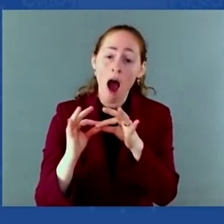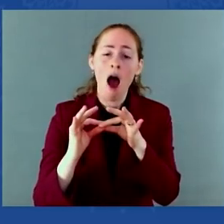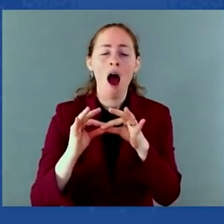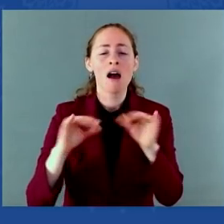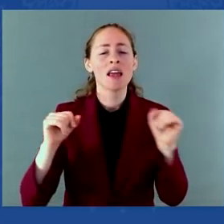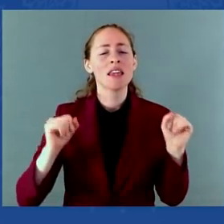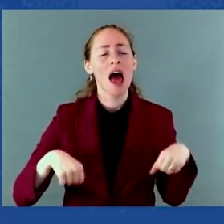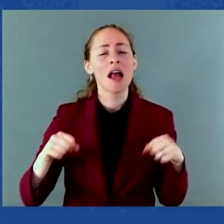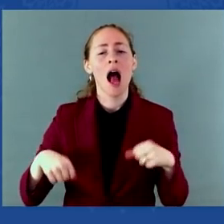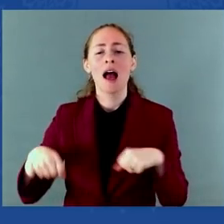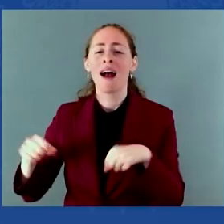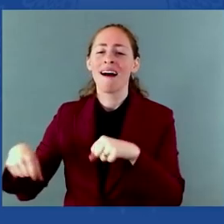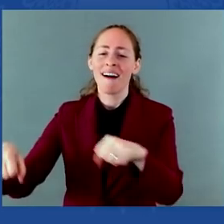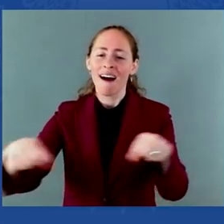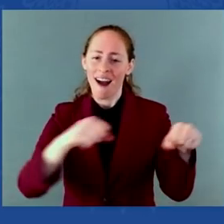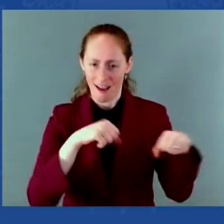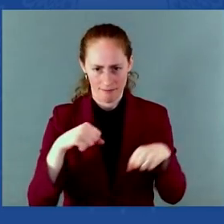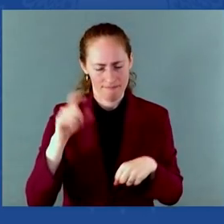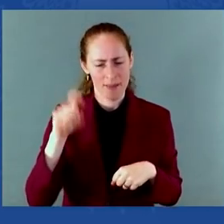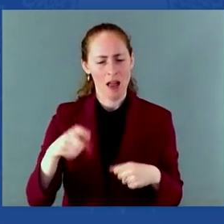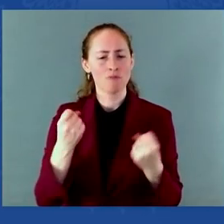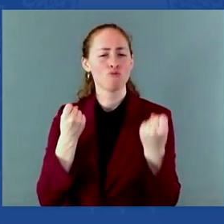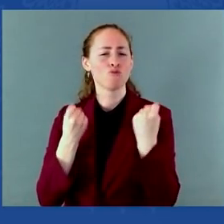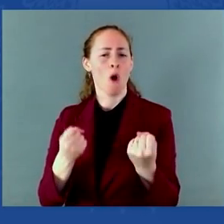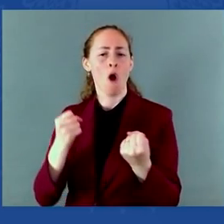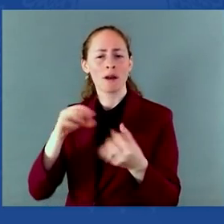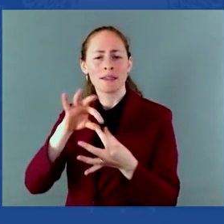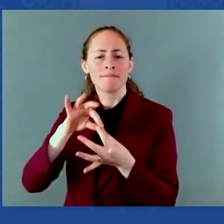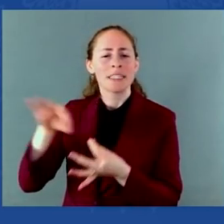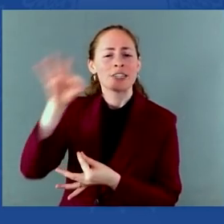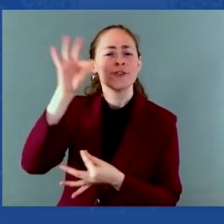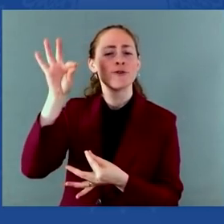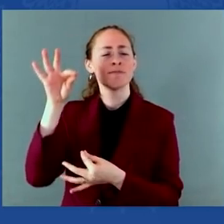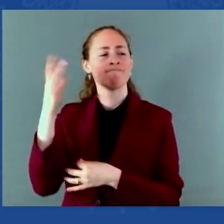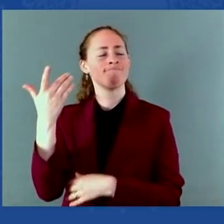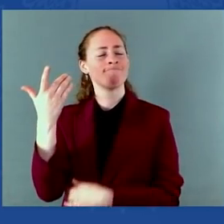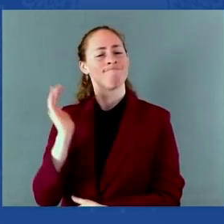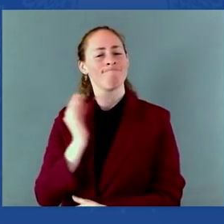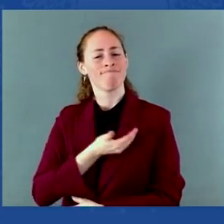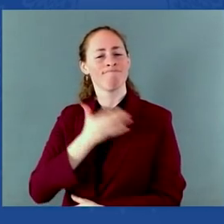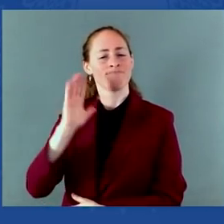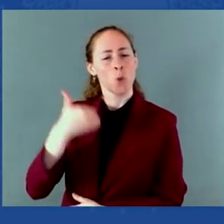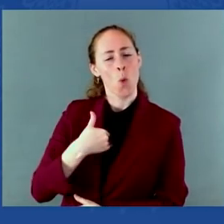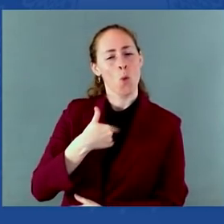We've got to reestablish that sense of who we are. There's no limit to what our people can do.